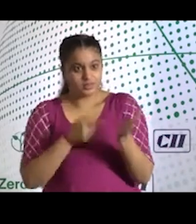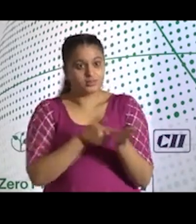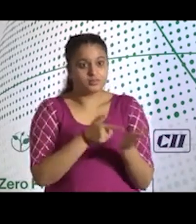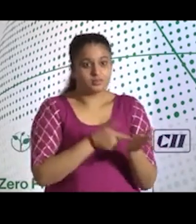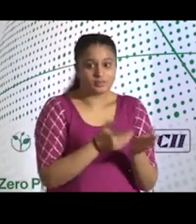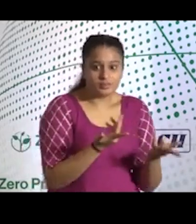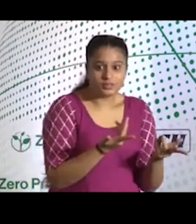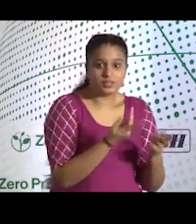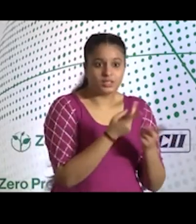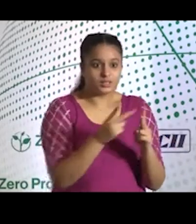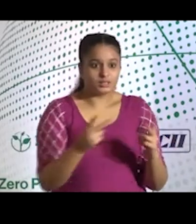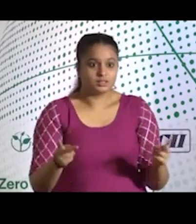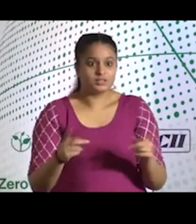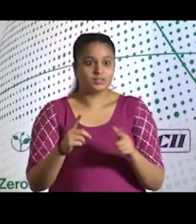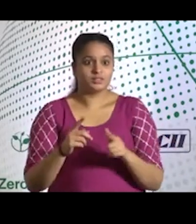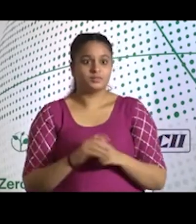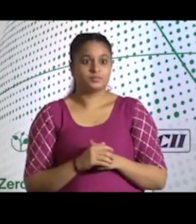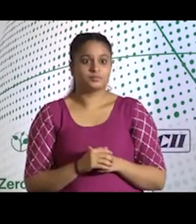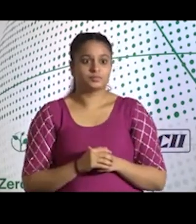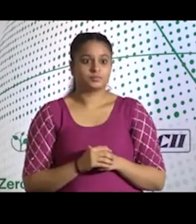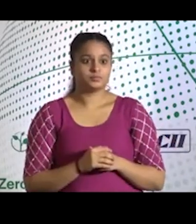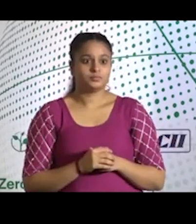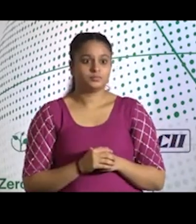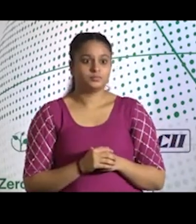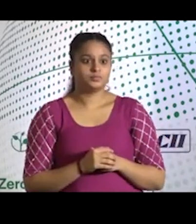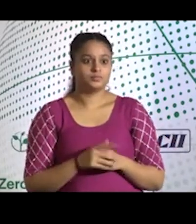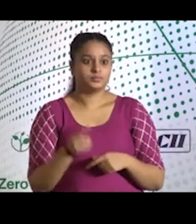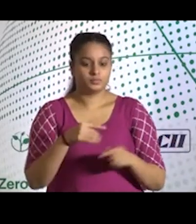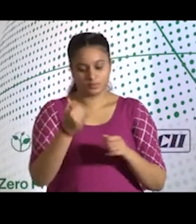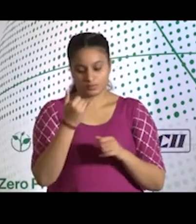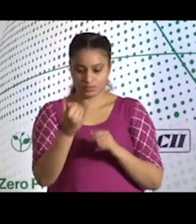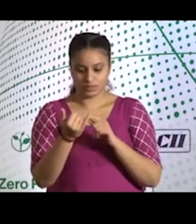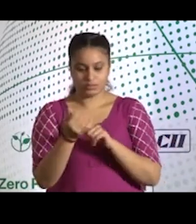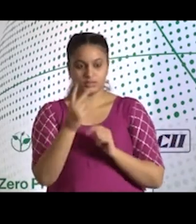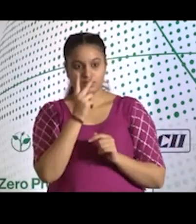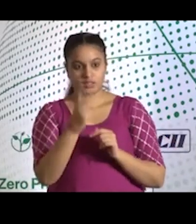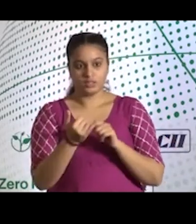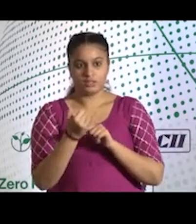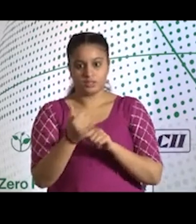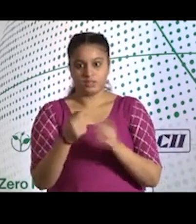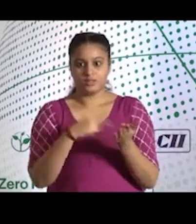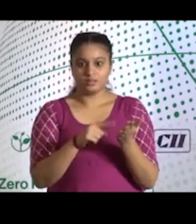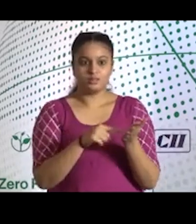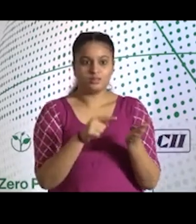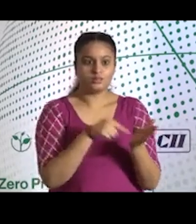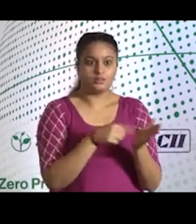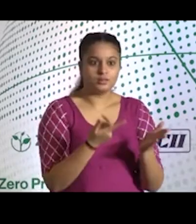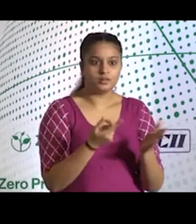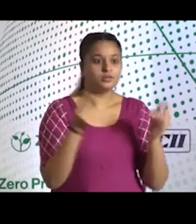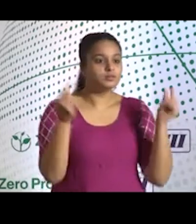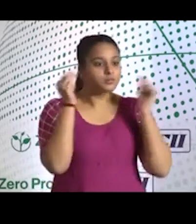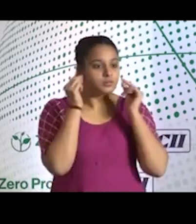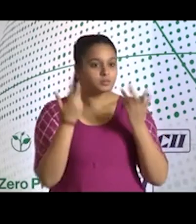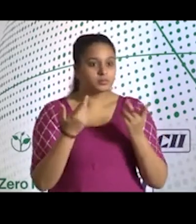district of Chhattisgarh and tell them, Look, this is an Android phone, see, with the use of a Bluetooth keyboard, I could even use to